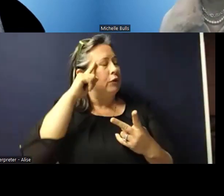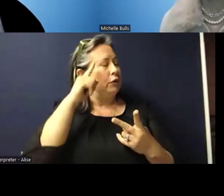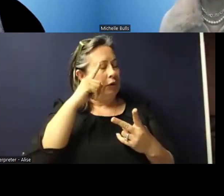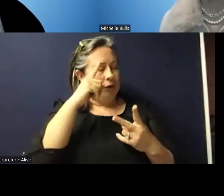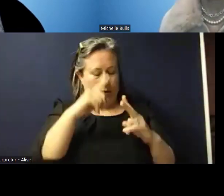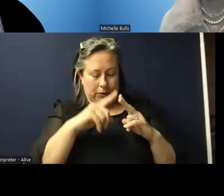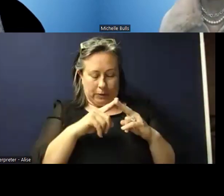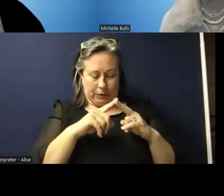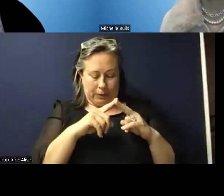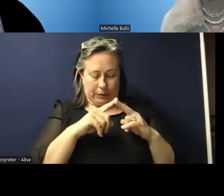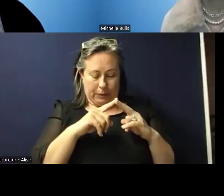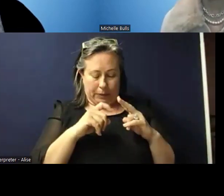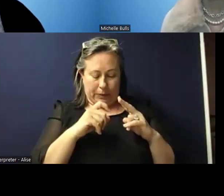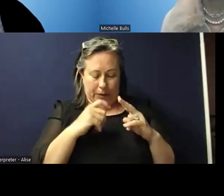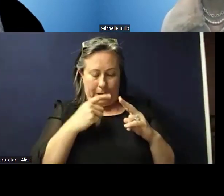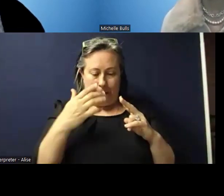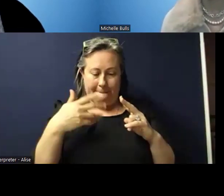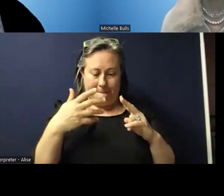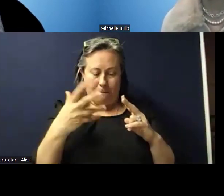that I wanted to add besides that.